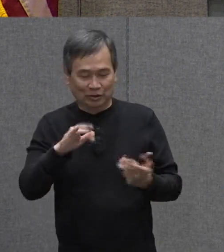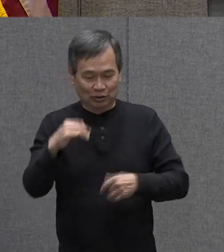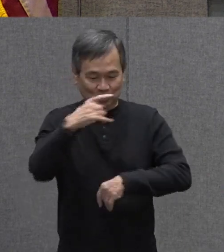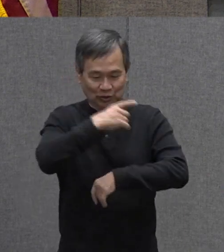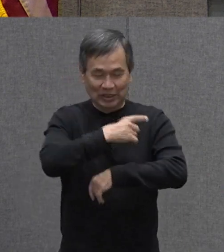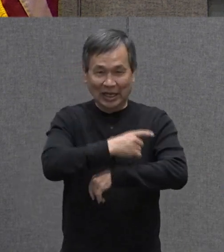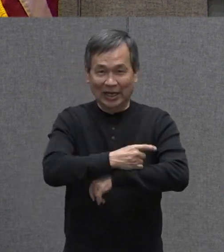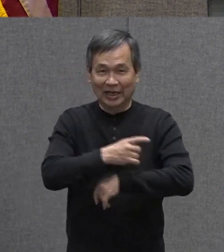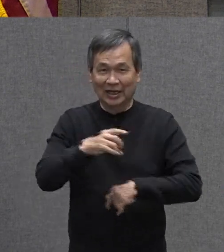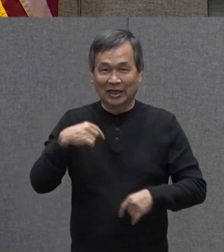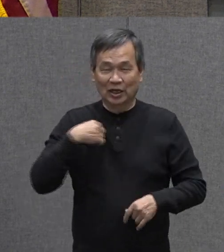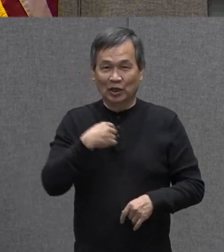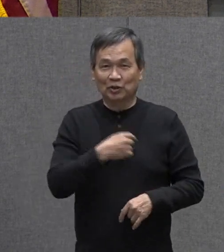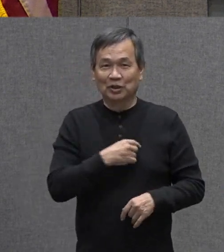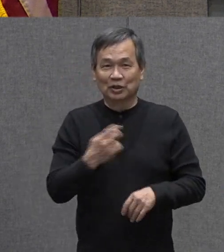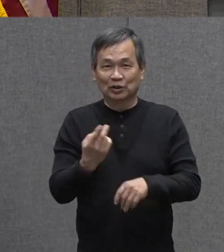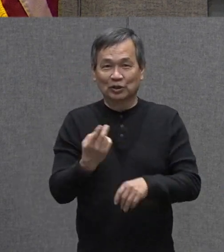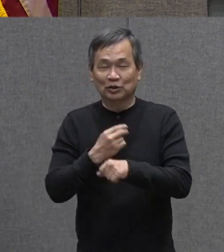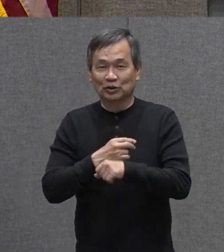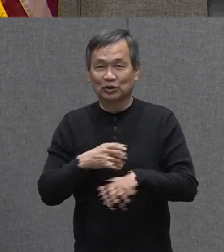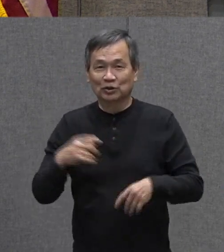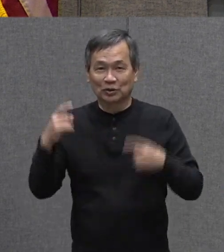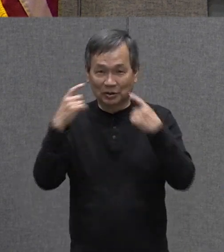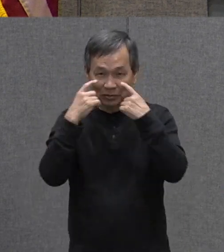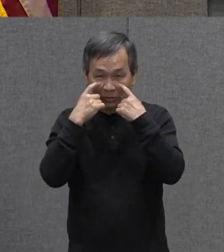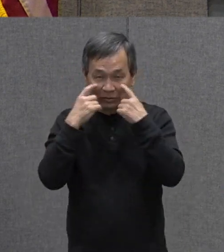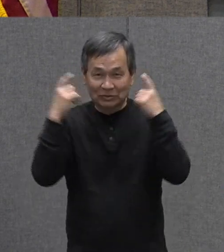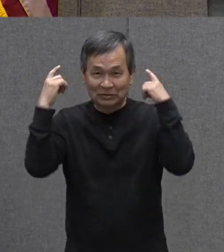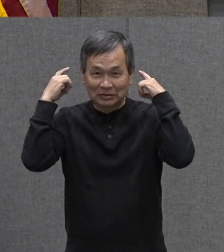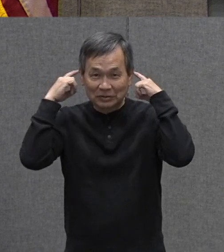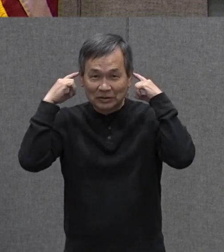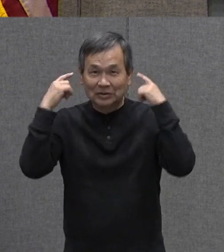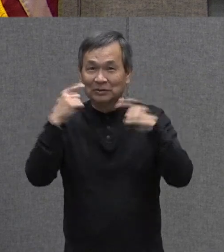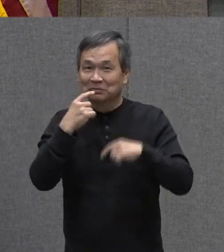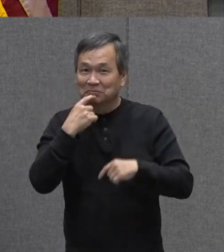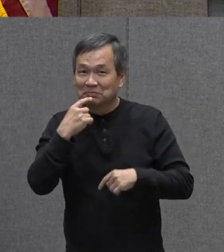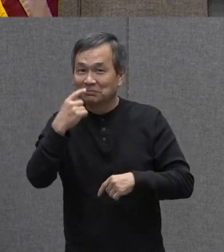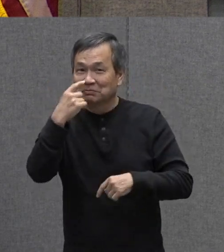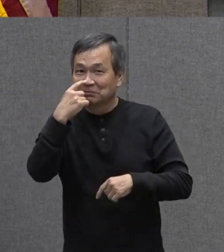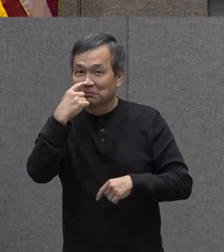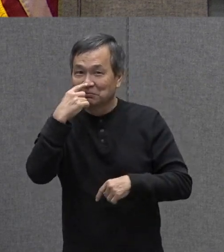is use our senses to describe how these fruits are different.